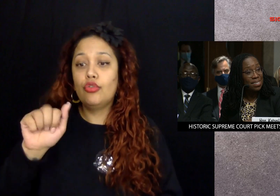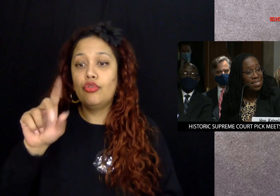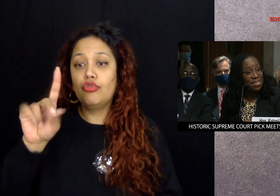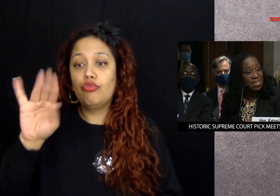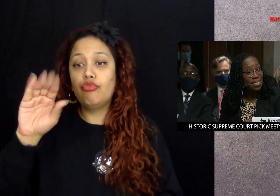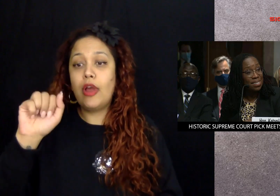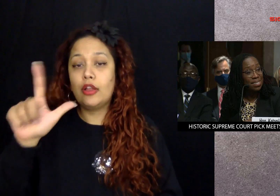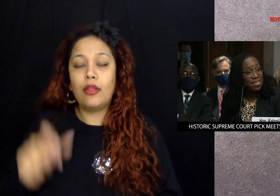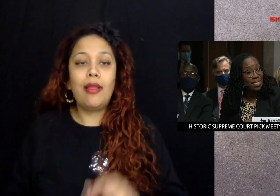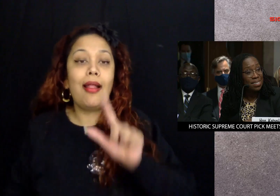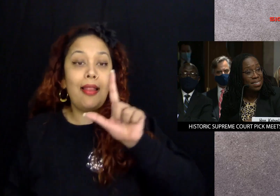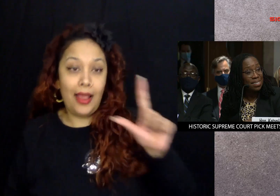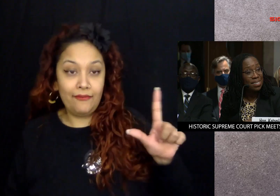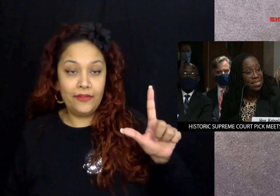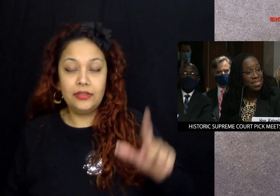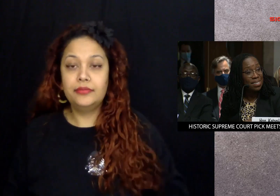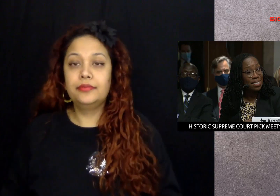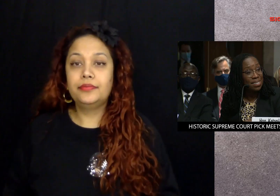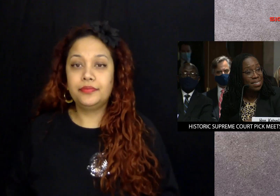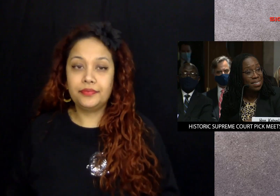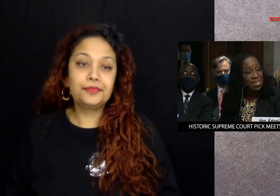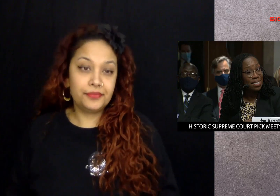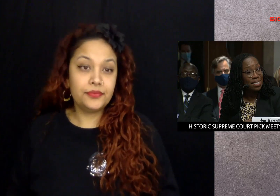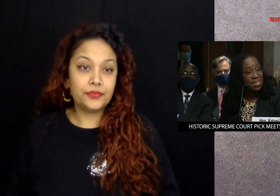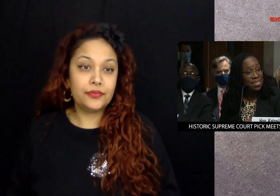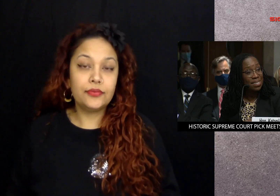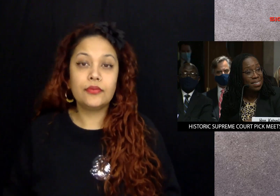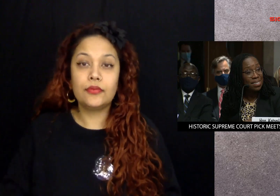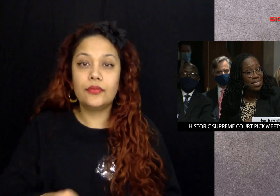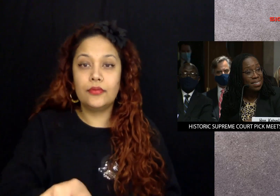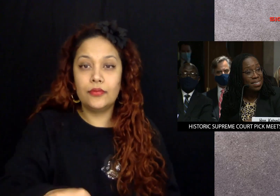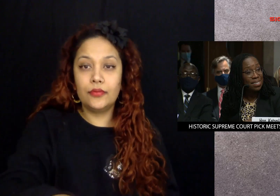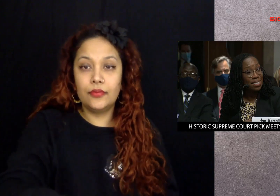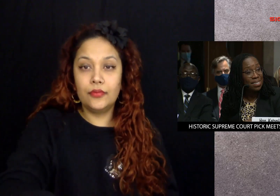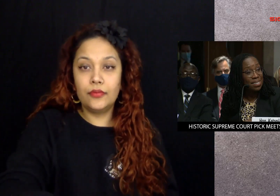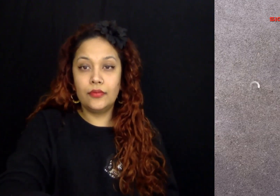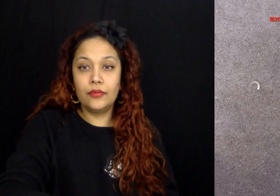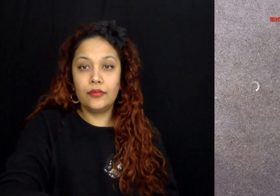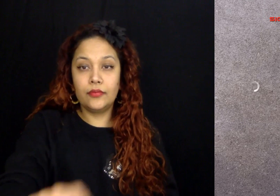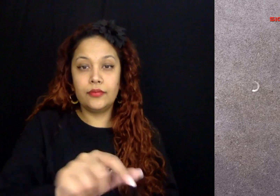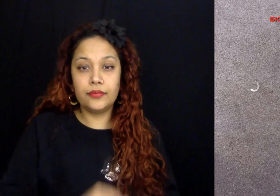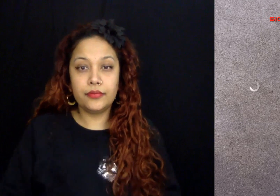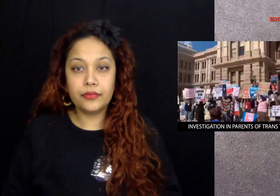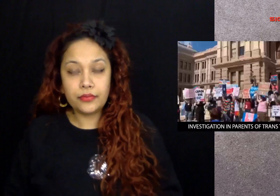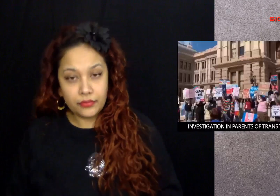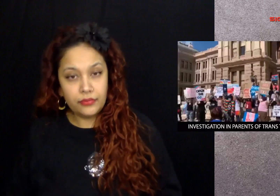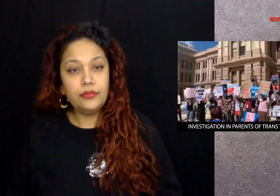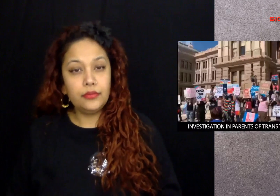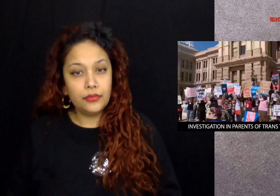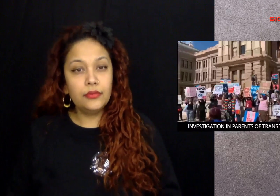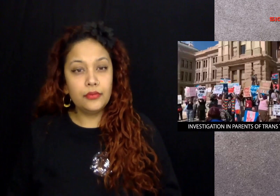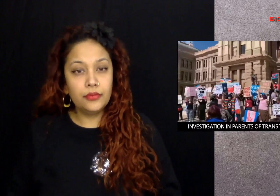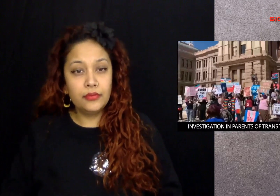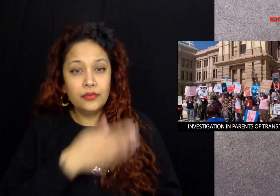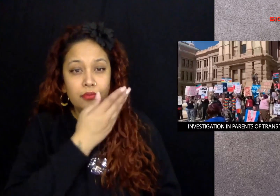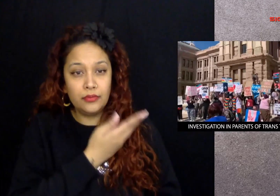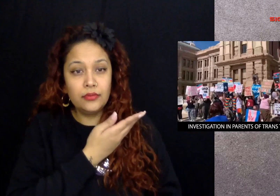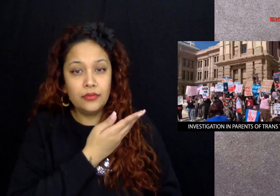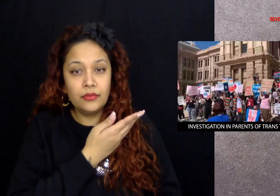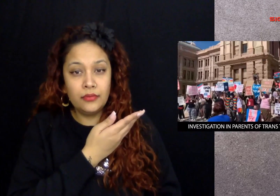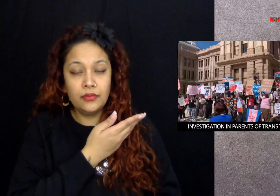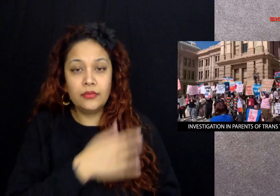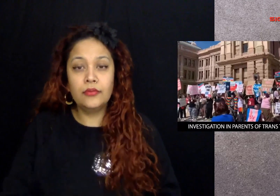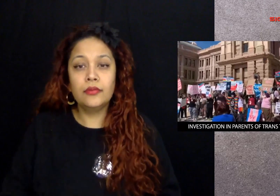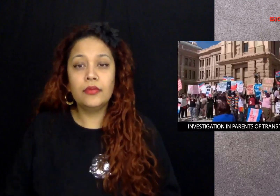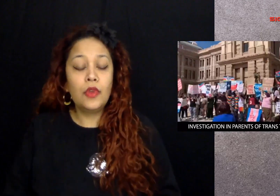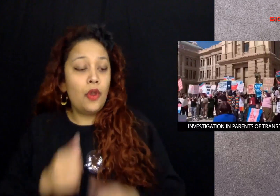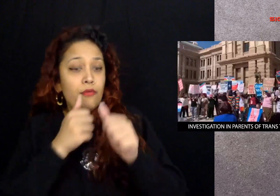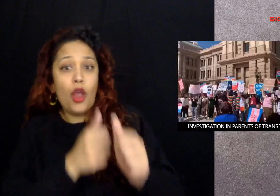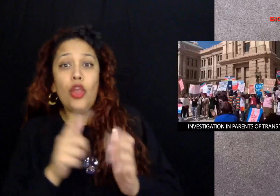he calls her quote the preferred candidate of the radical left